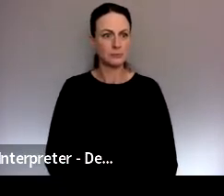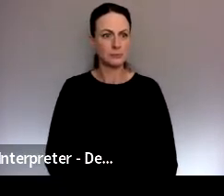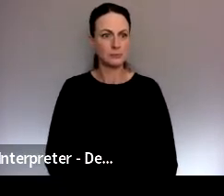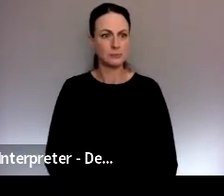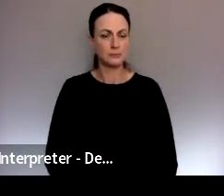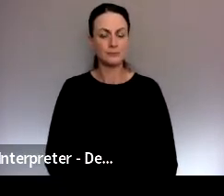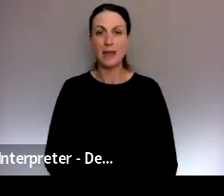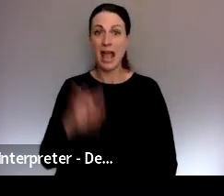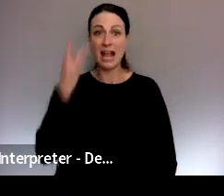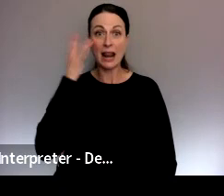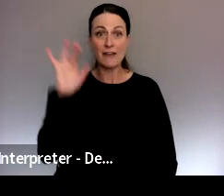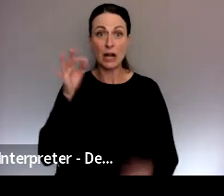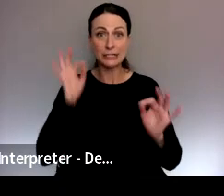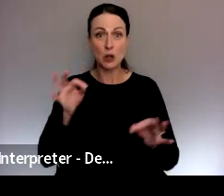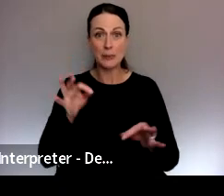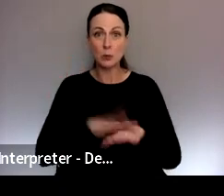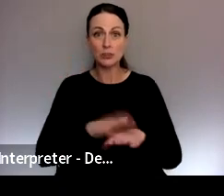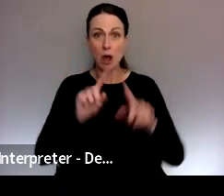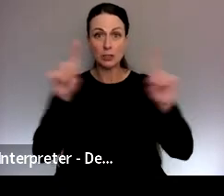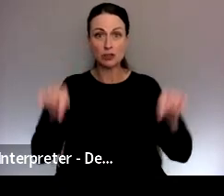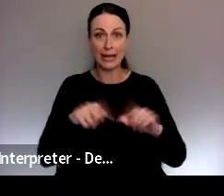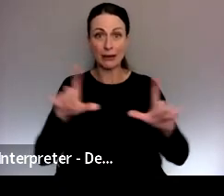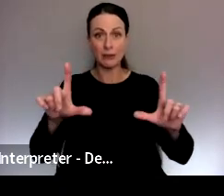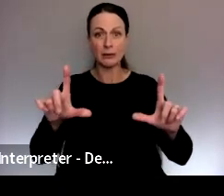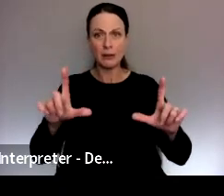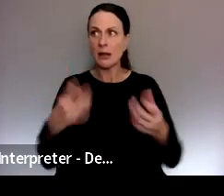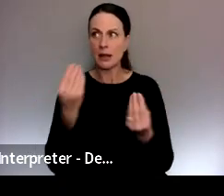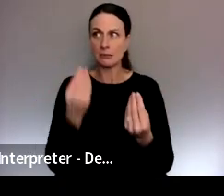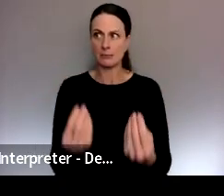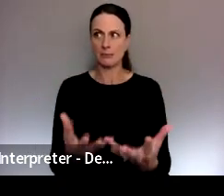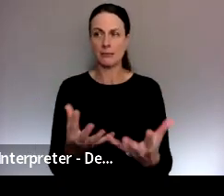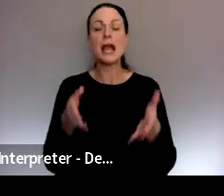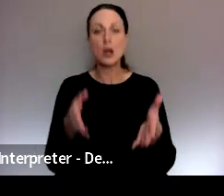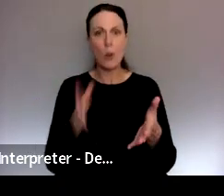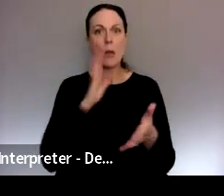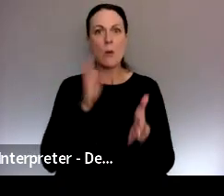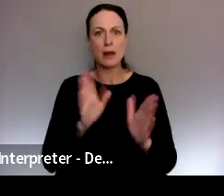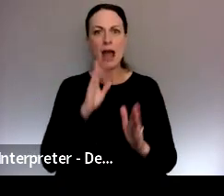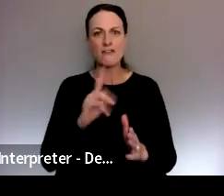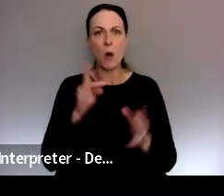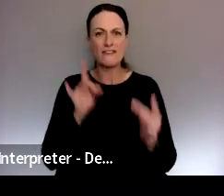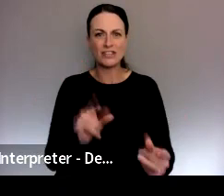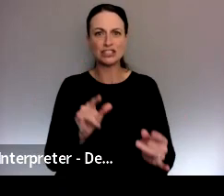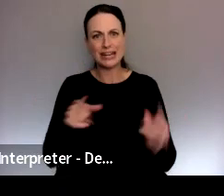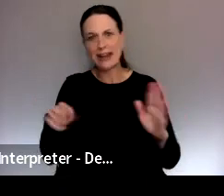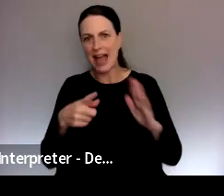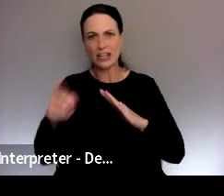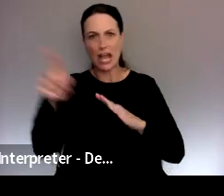Mark: And what it does is it cleverly determines what's on the screen and present you that information in a way that would allow for efficient navigation